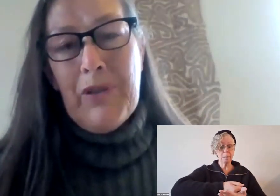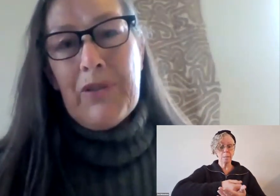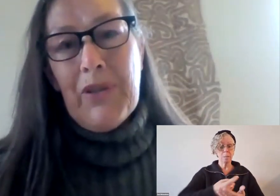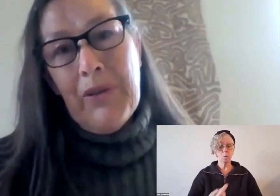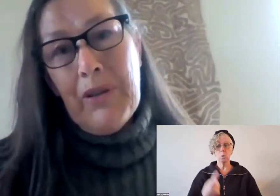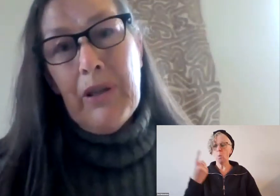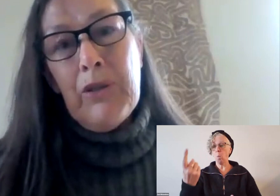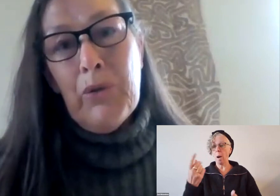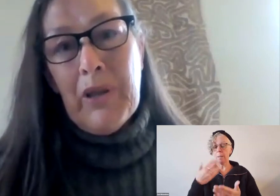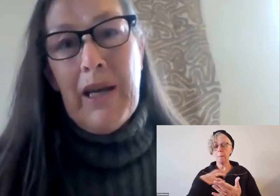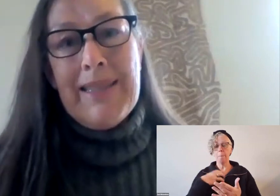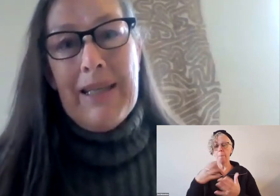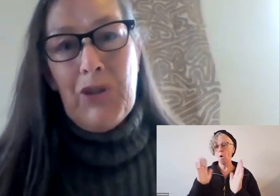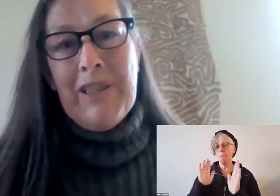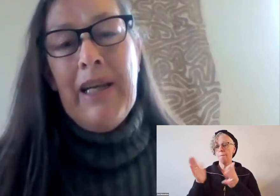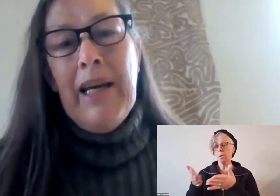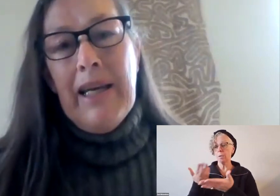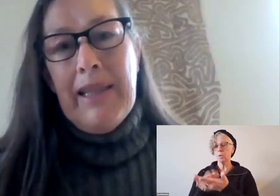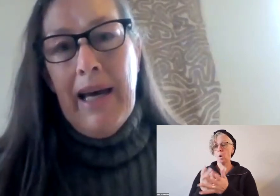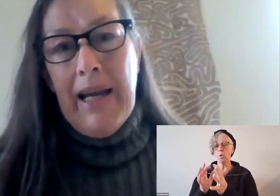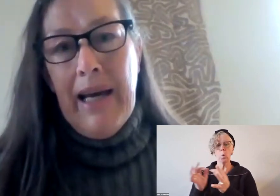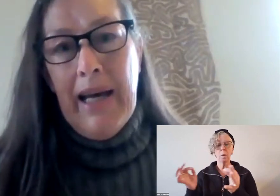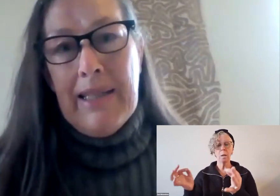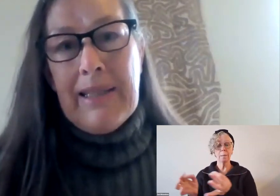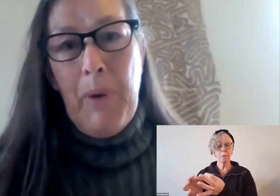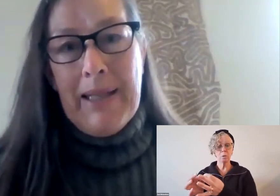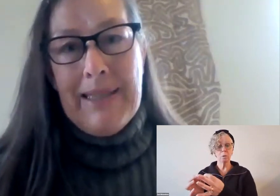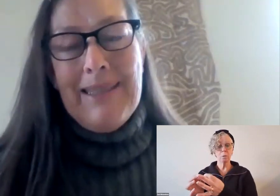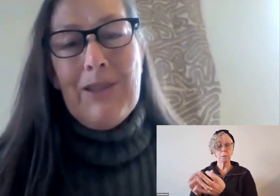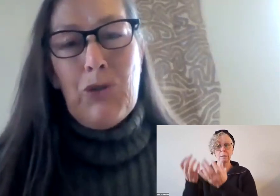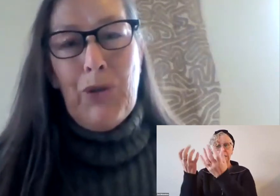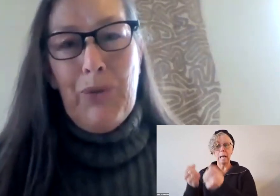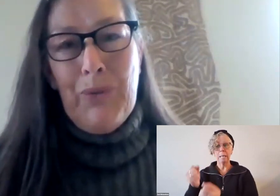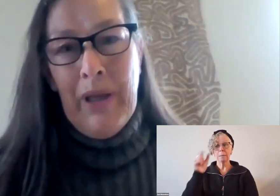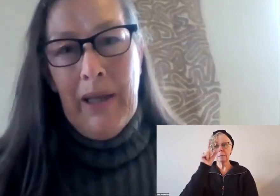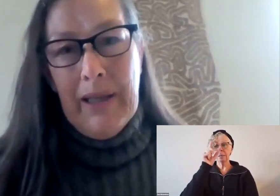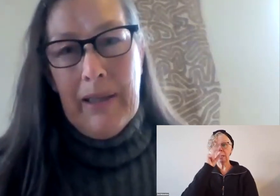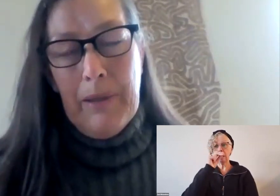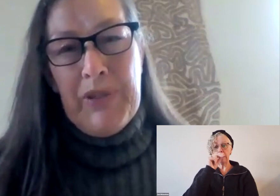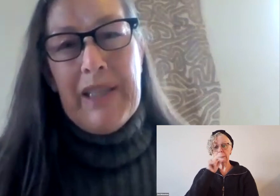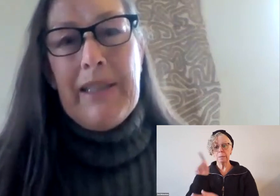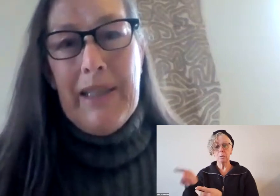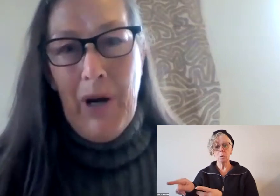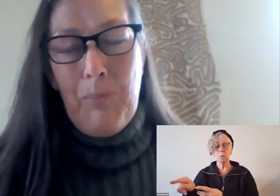that has capacity to present a year-round